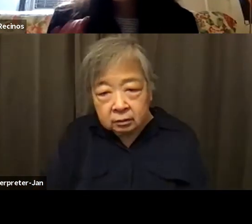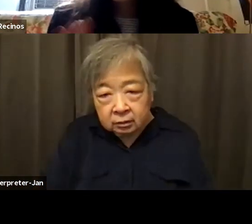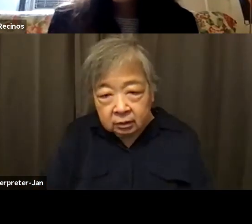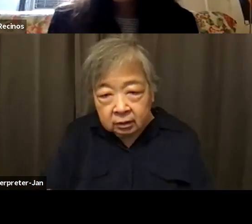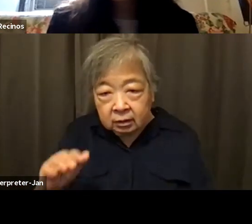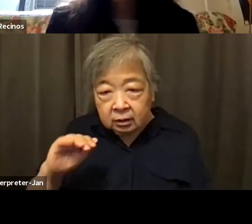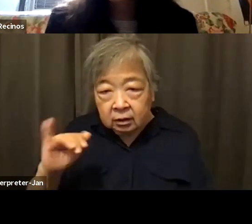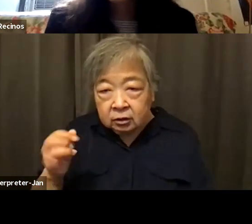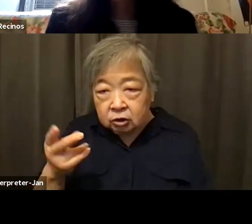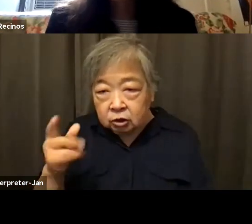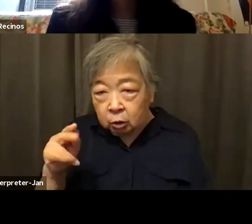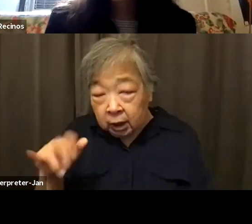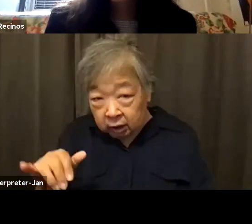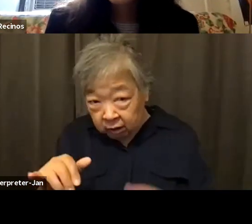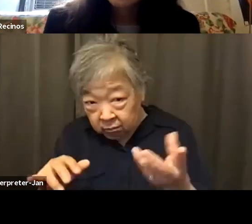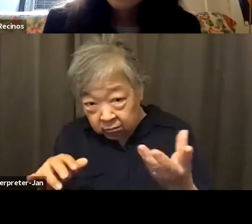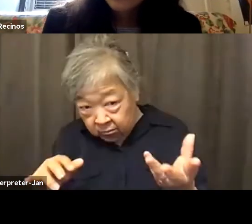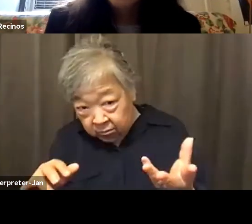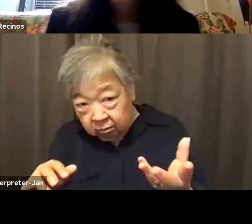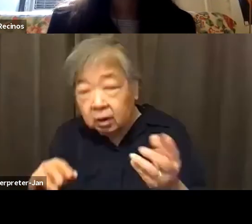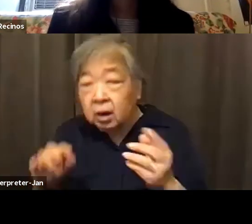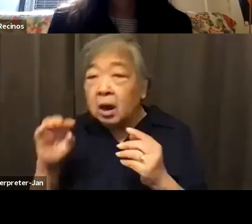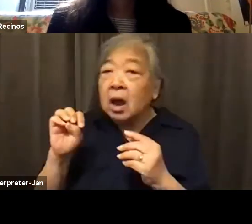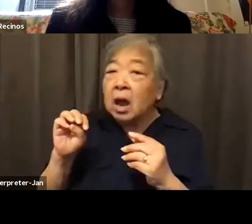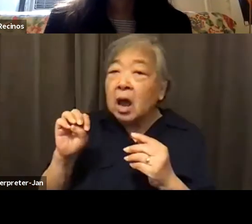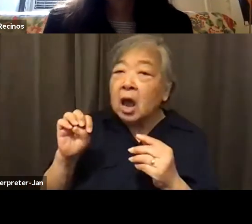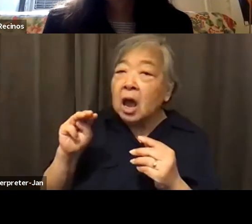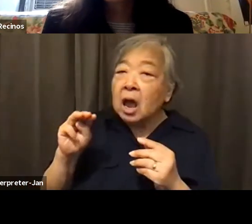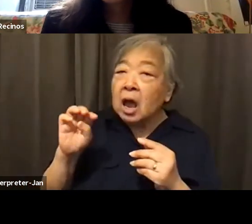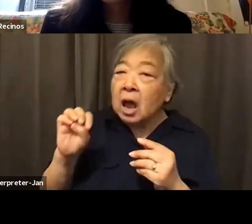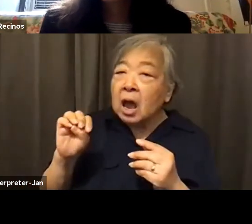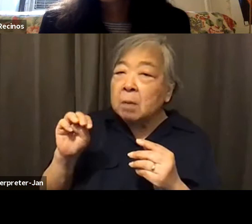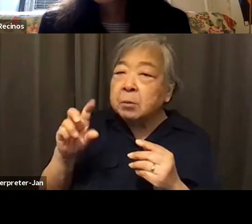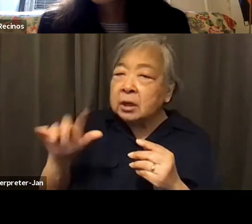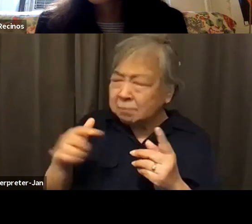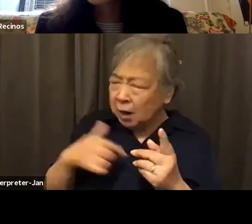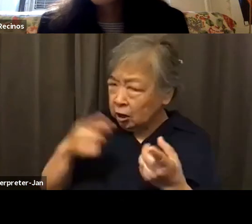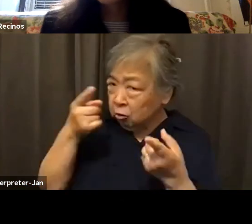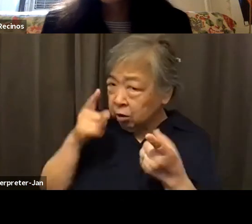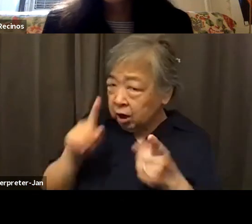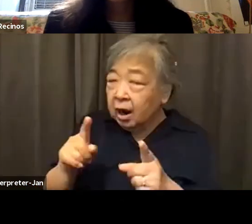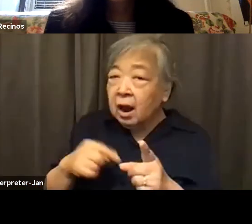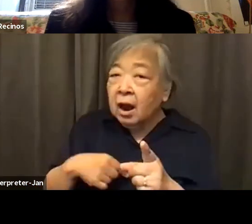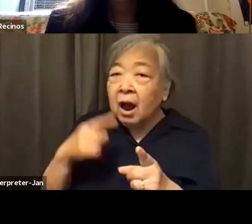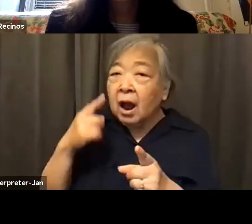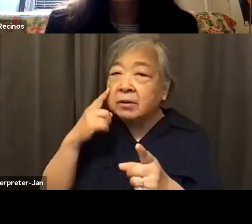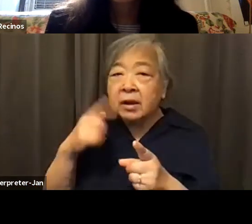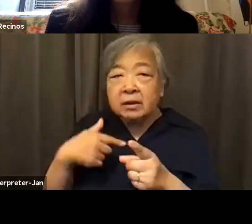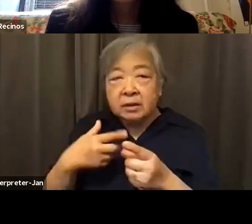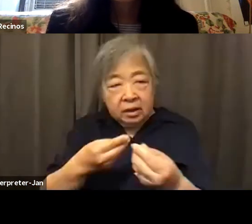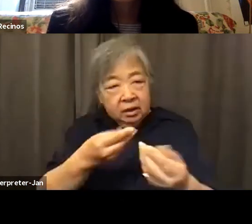I completely agree with Istou. I think that just giving voice, giving the space for people to share their experiences